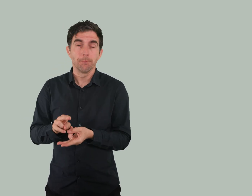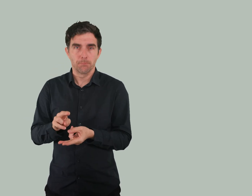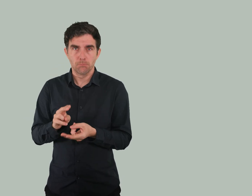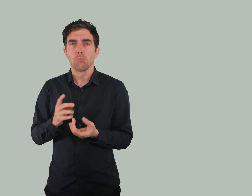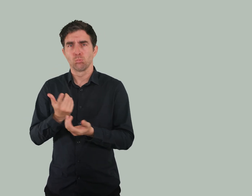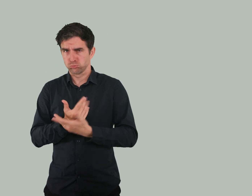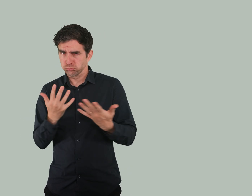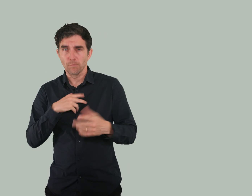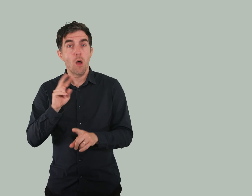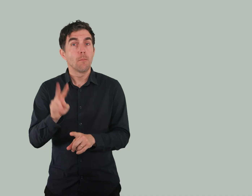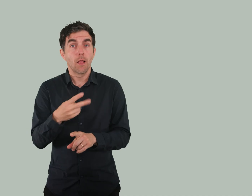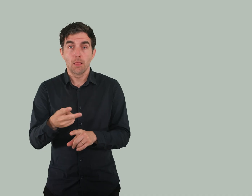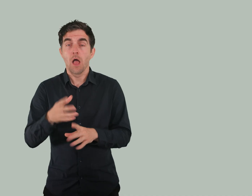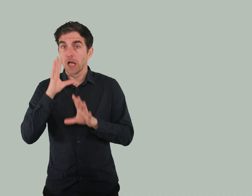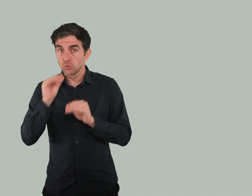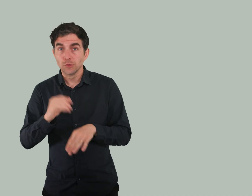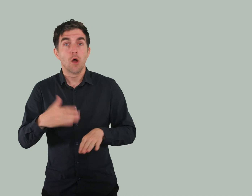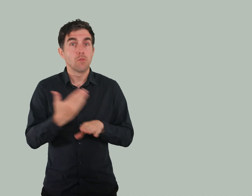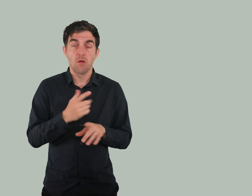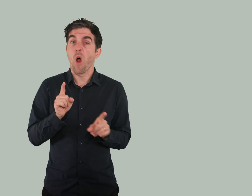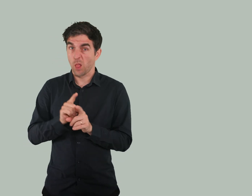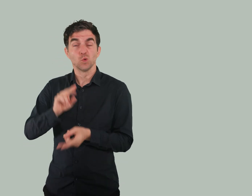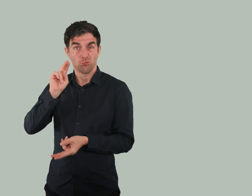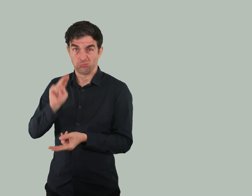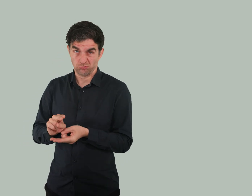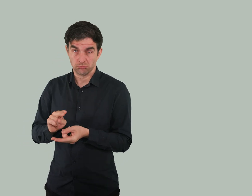and the proportion combining work and education has fallen as well.